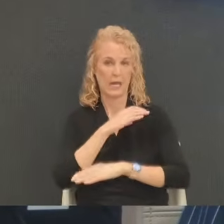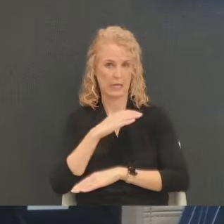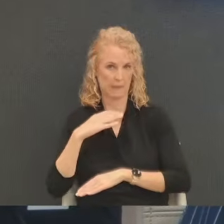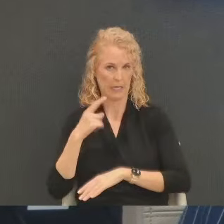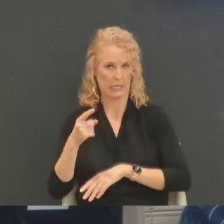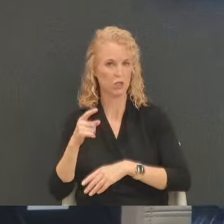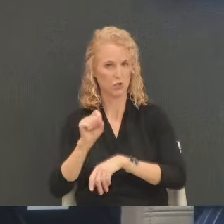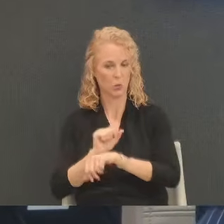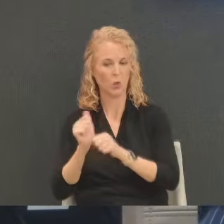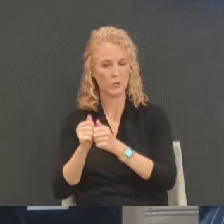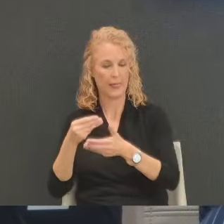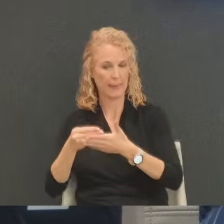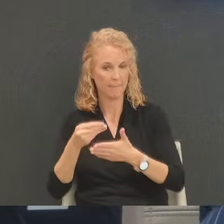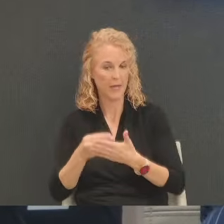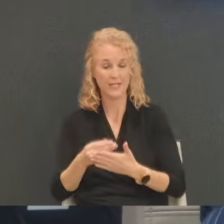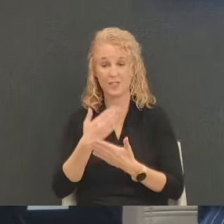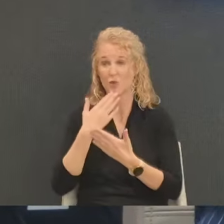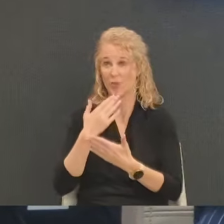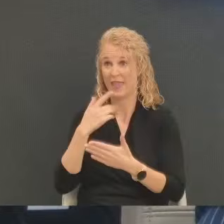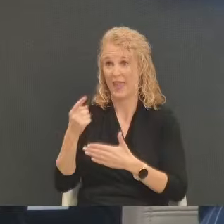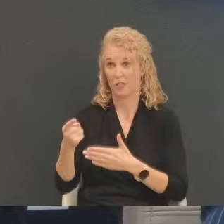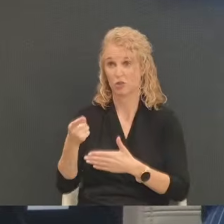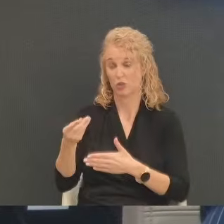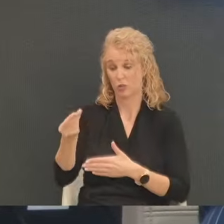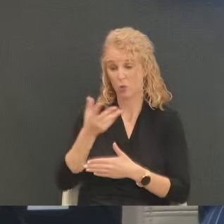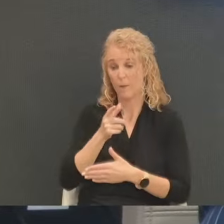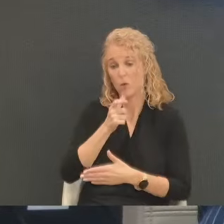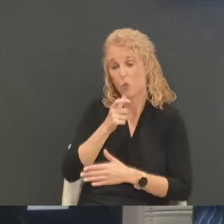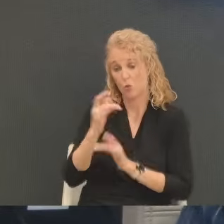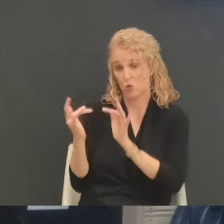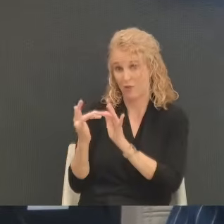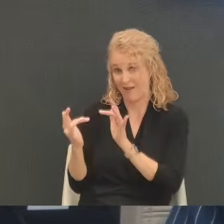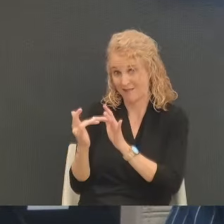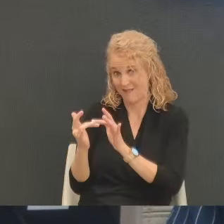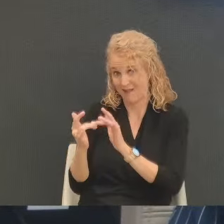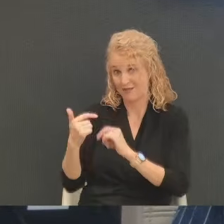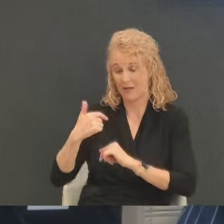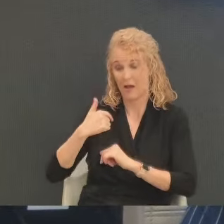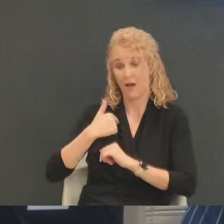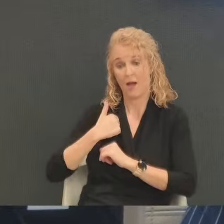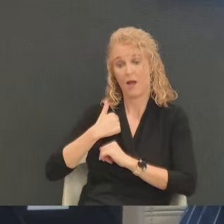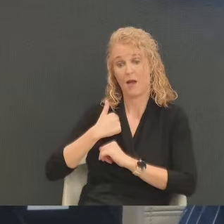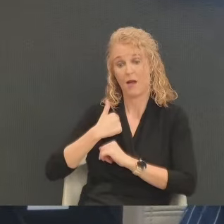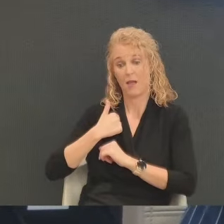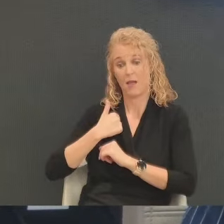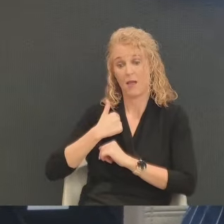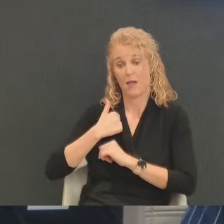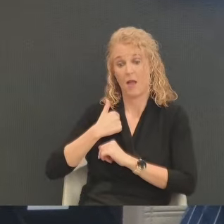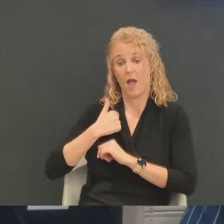she, I want to thank her, put me into contact with them. I am I put them in contact with our